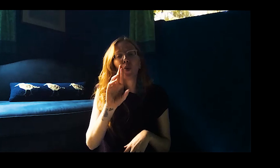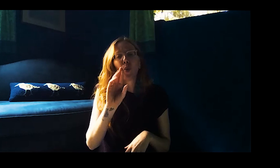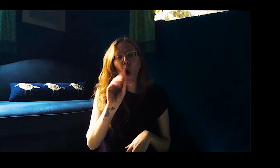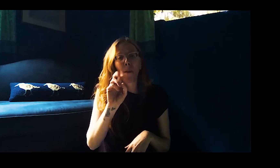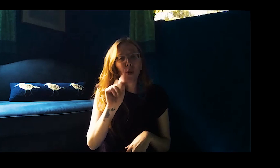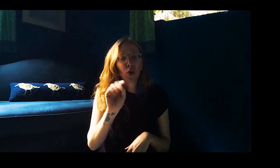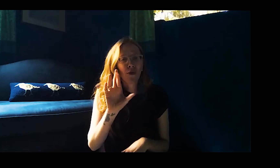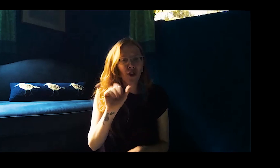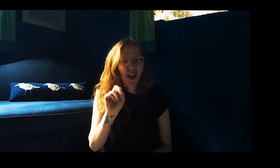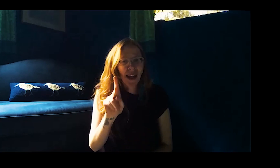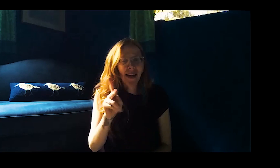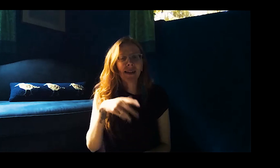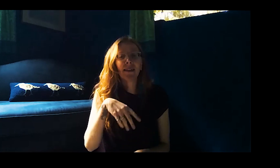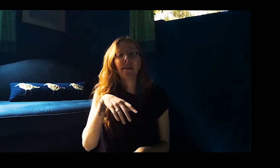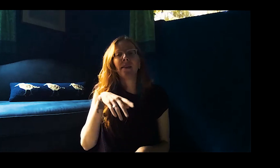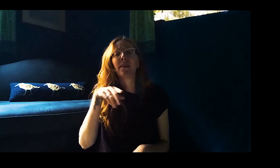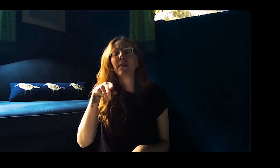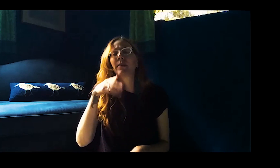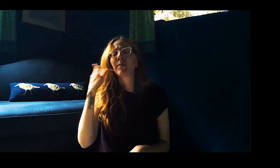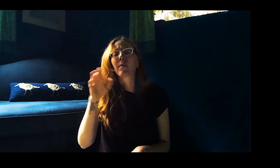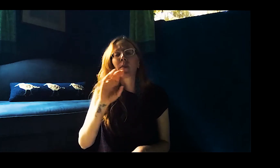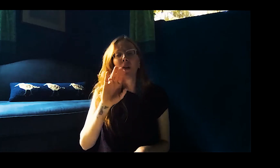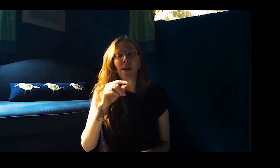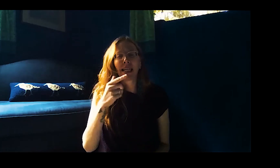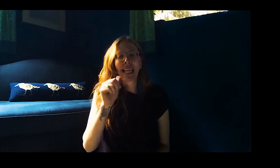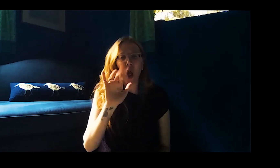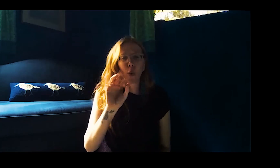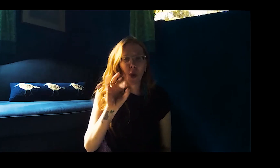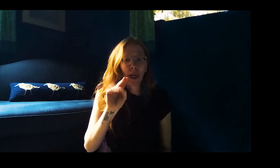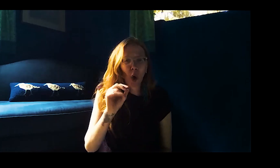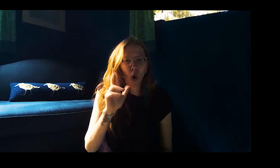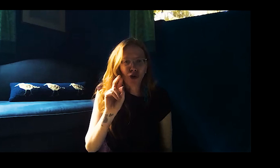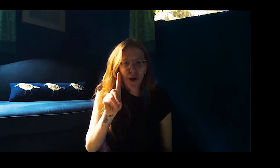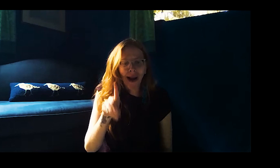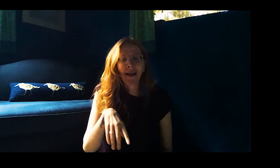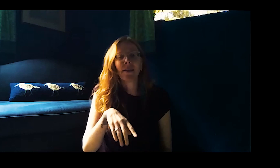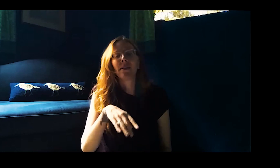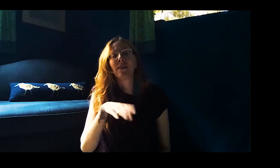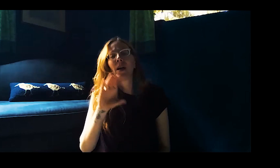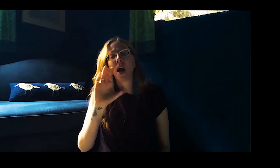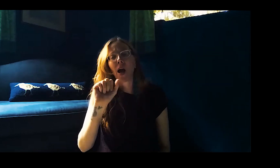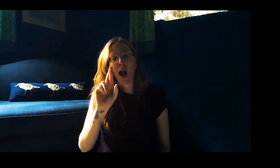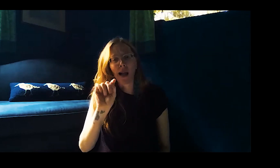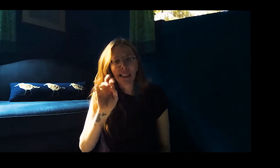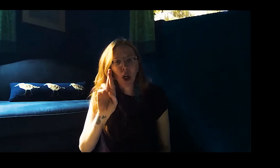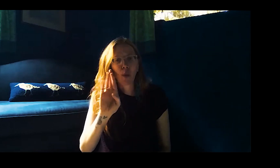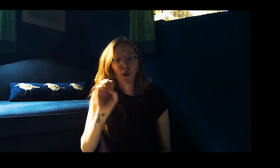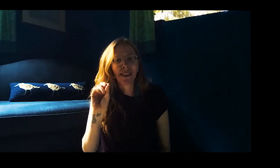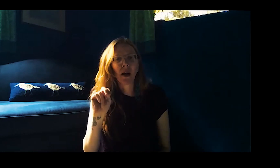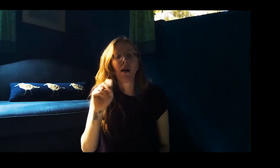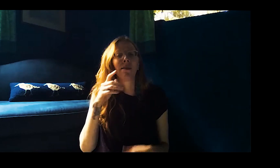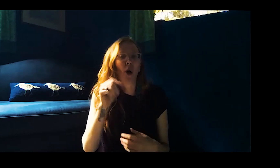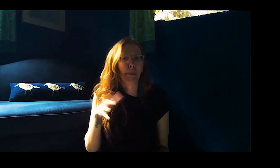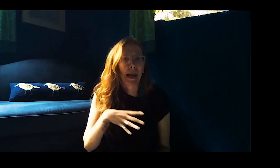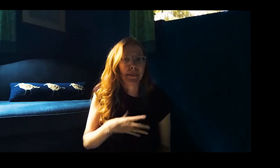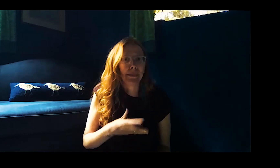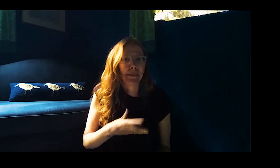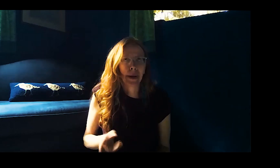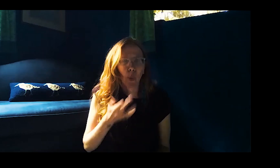inspired me it was - like Robert Frank, um, Gary Winogrand, and Henry Cartier-Bresson...